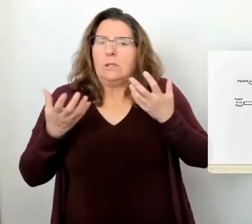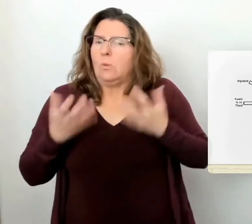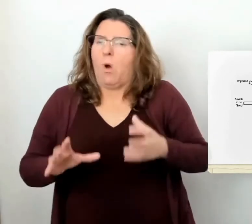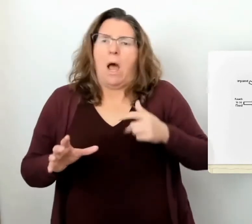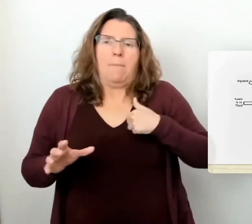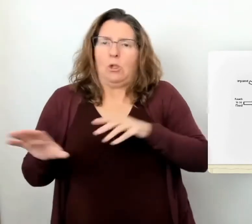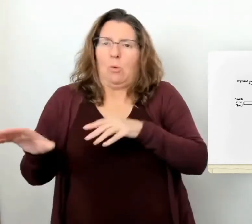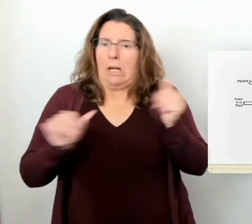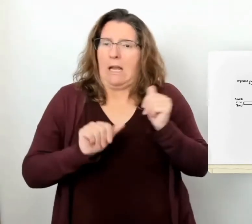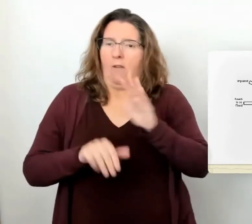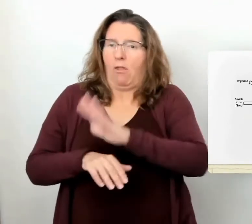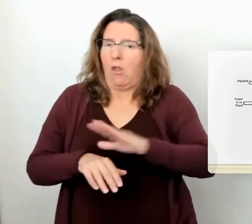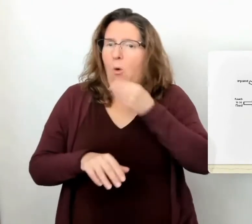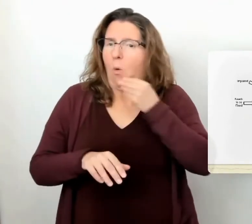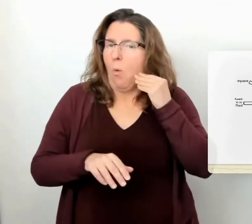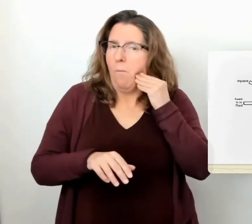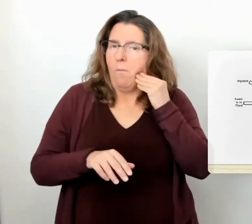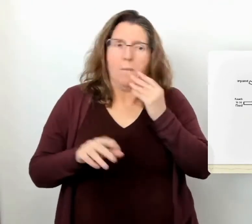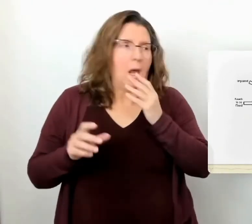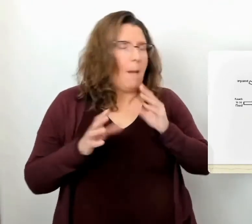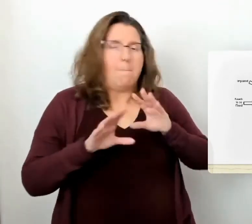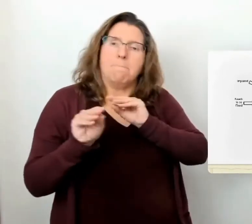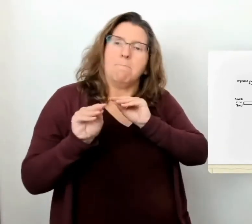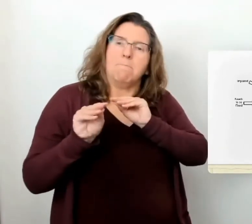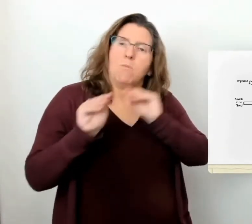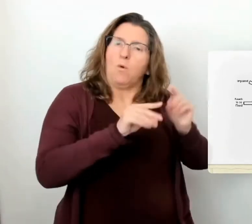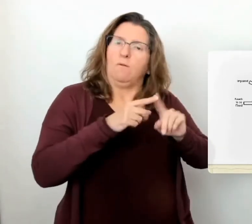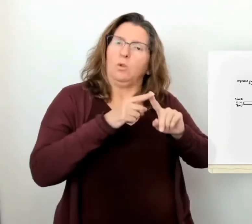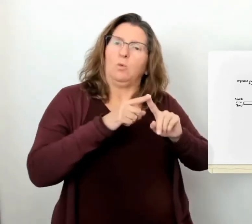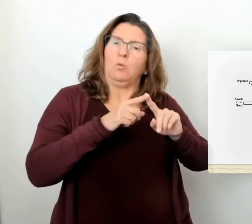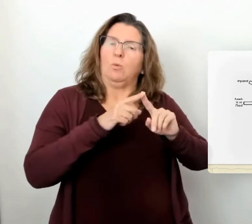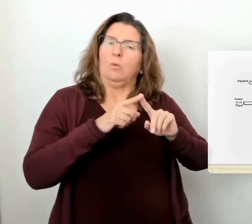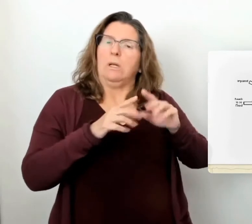They decided they did not want me to relocate for school, to go to the school for the deaf.